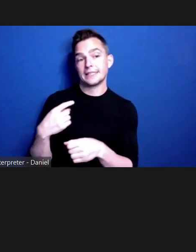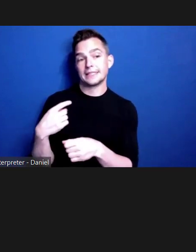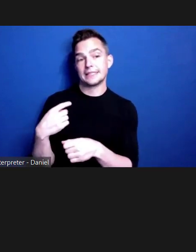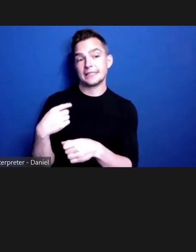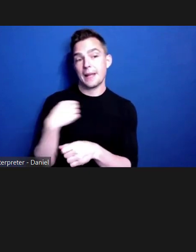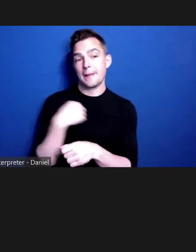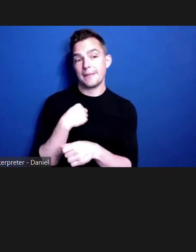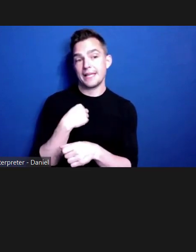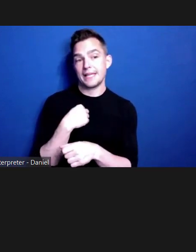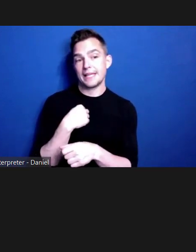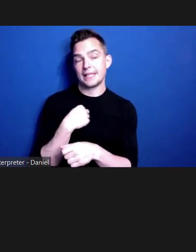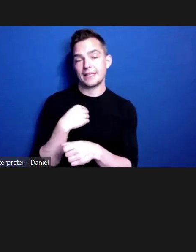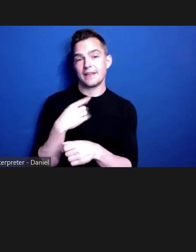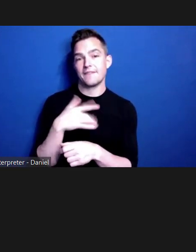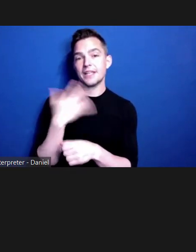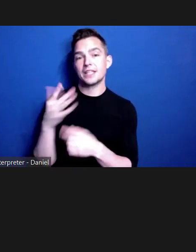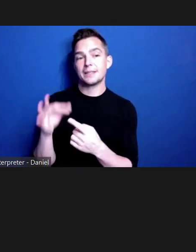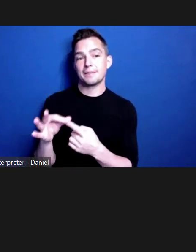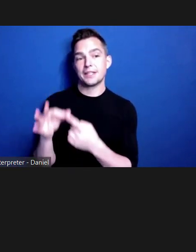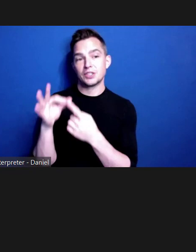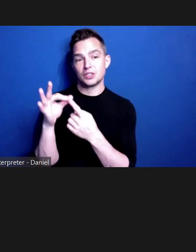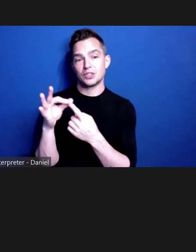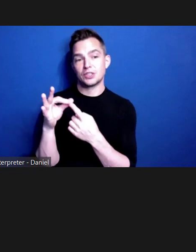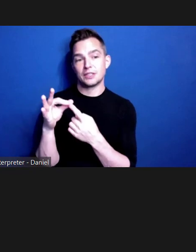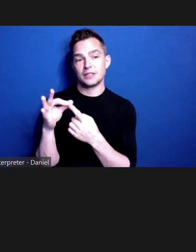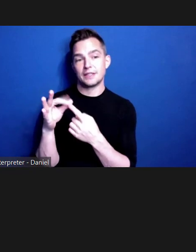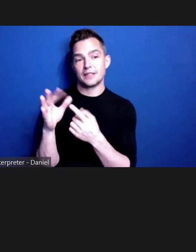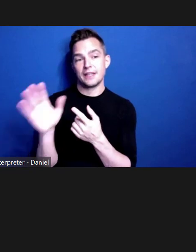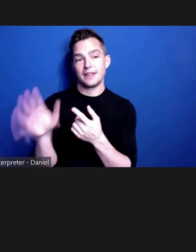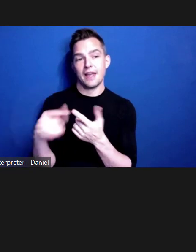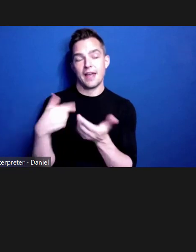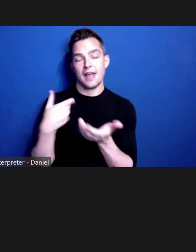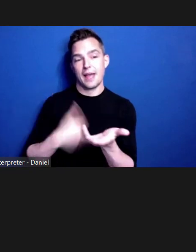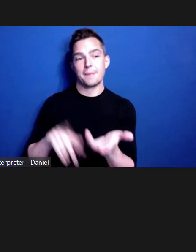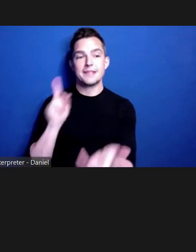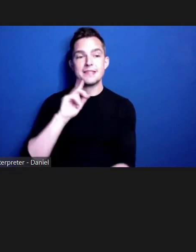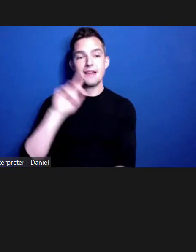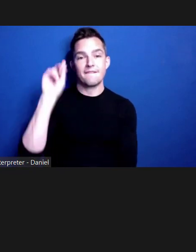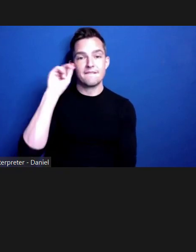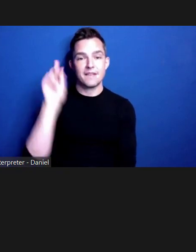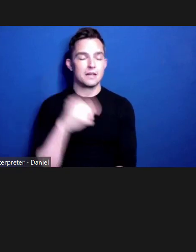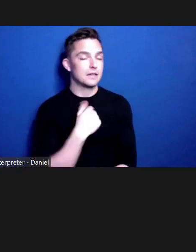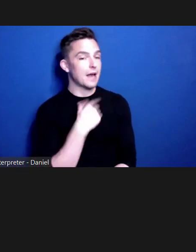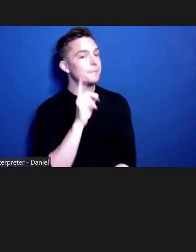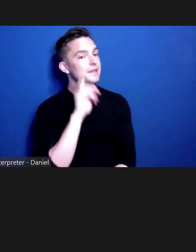William Eiserman: So, those children reminds of our goal.